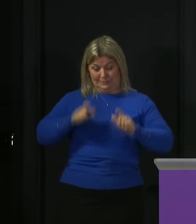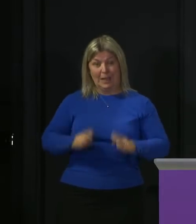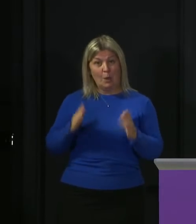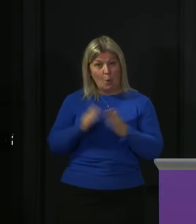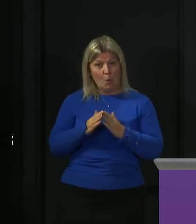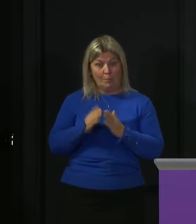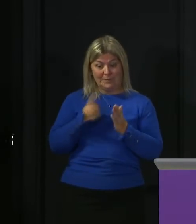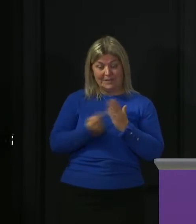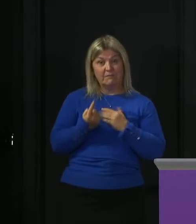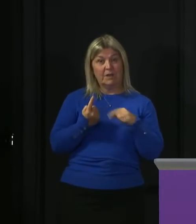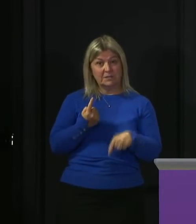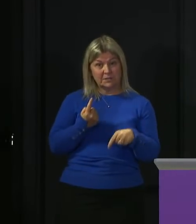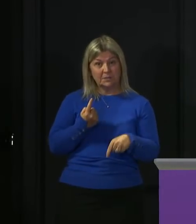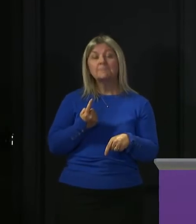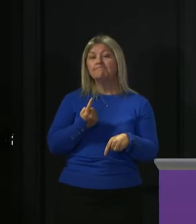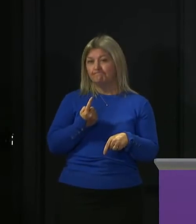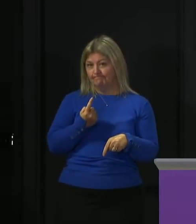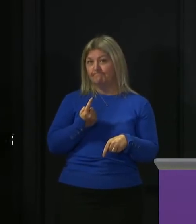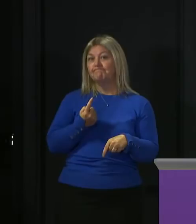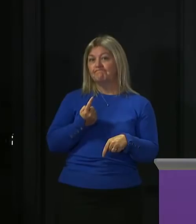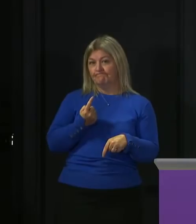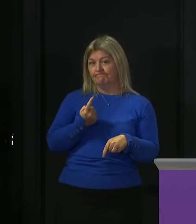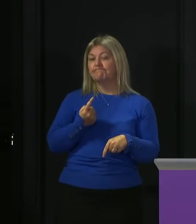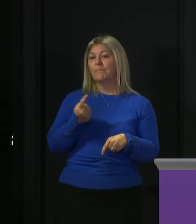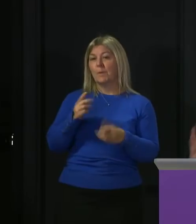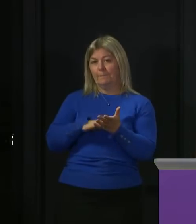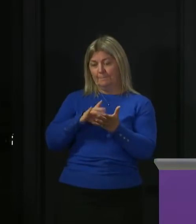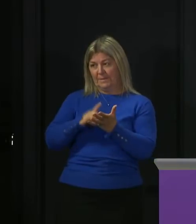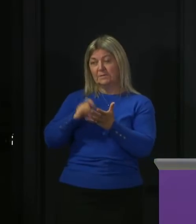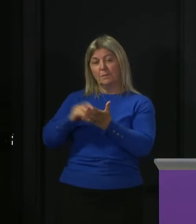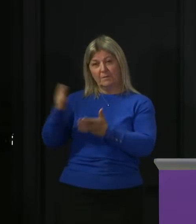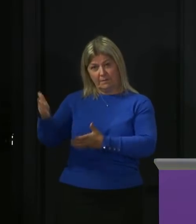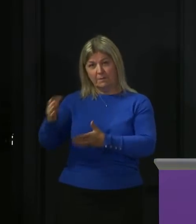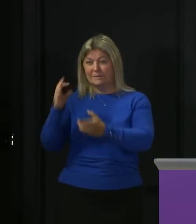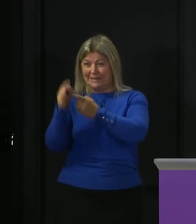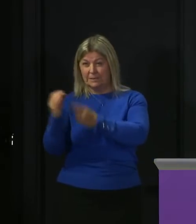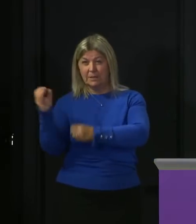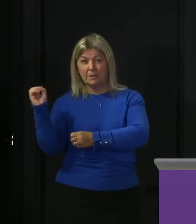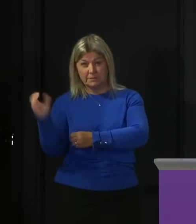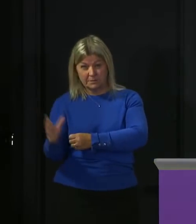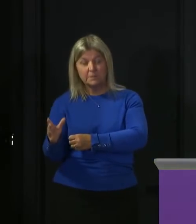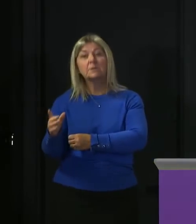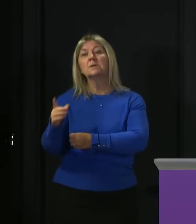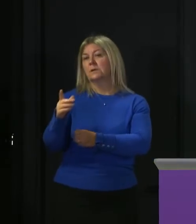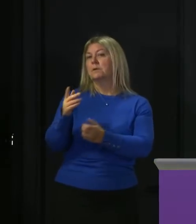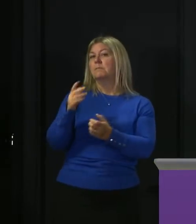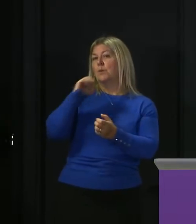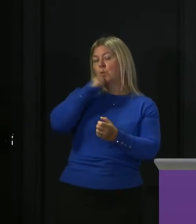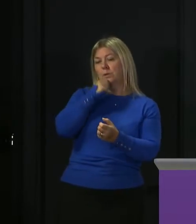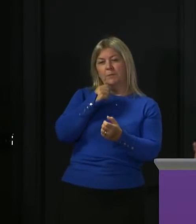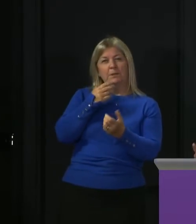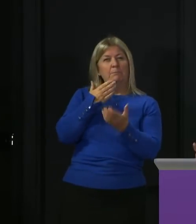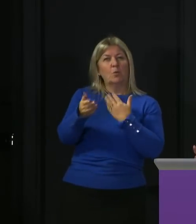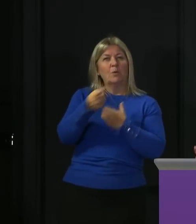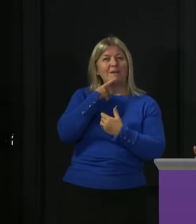some details of that today, there will be more details available. We will make sure that that detail is made available through the usual channels, the Scottish Government website.